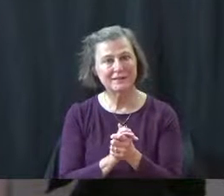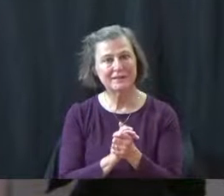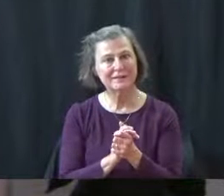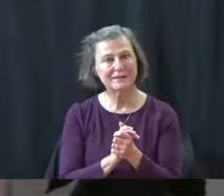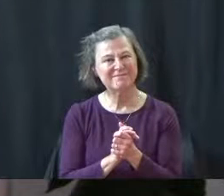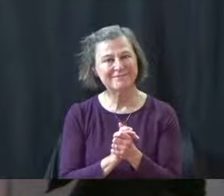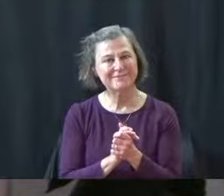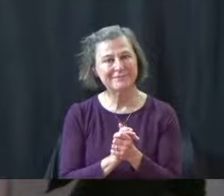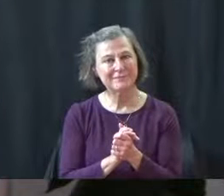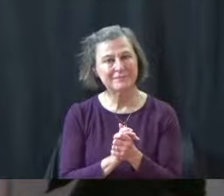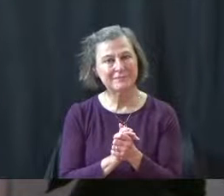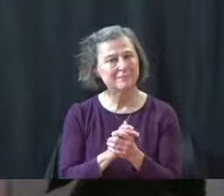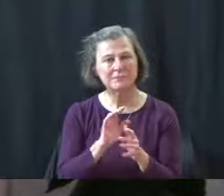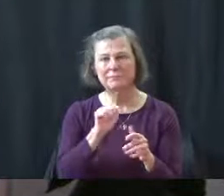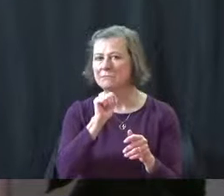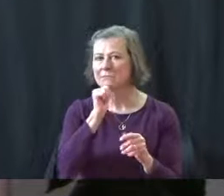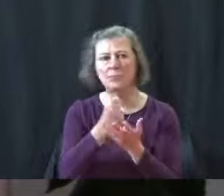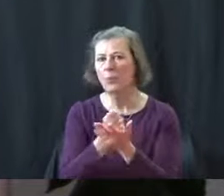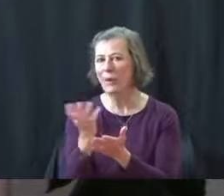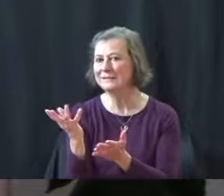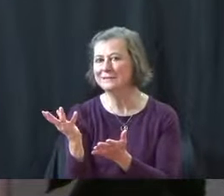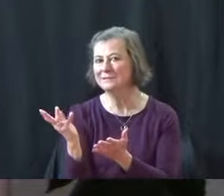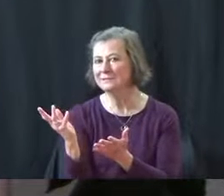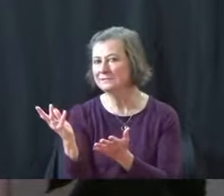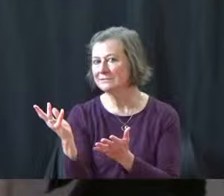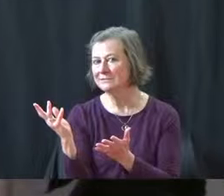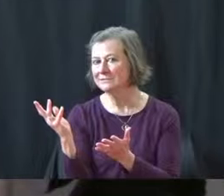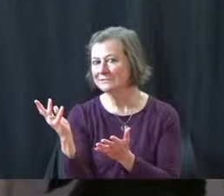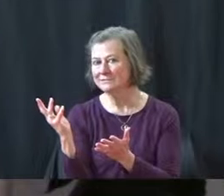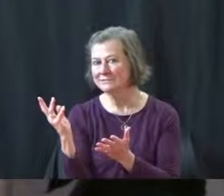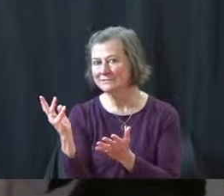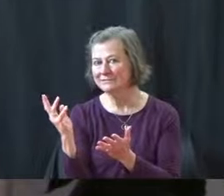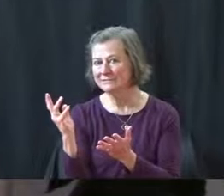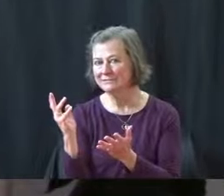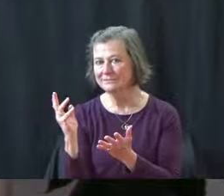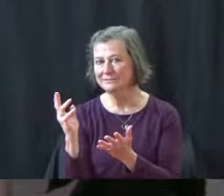May it not be squandered.